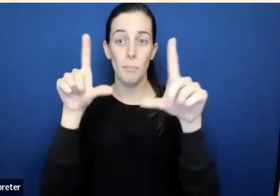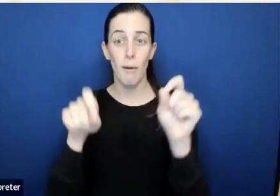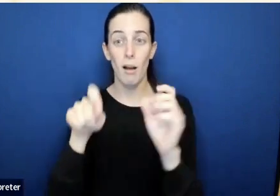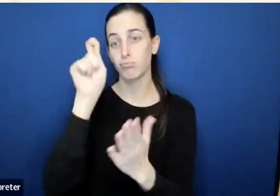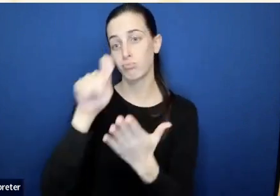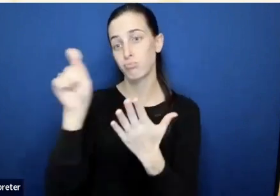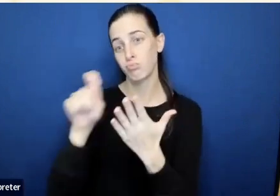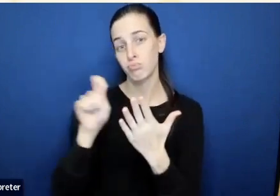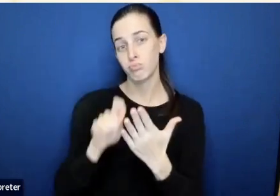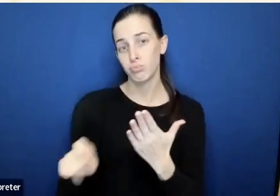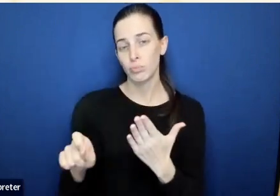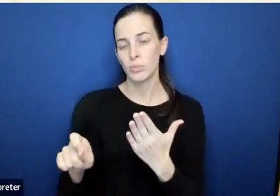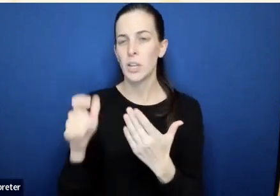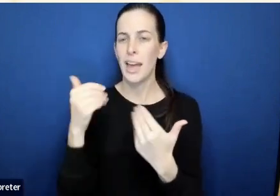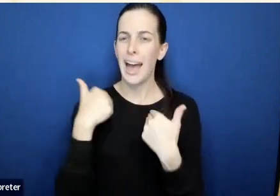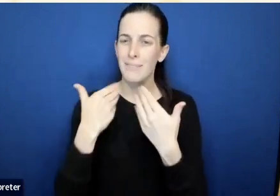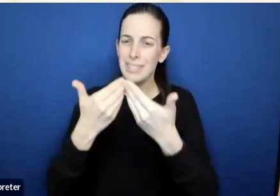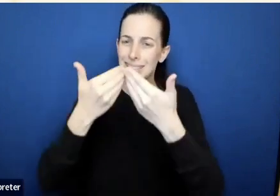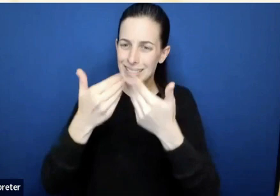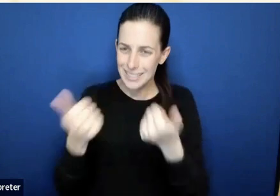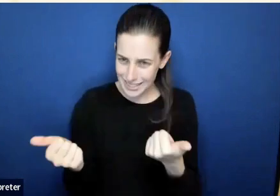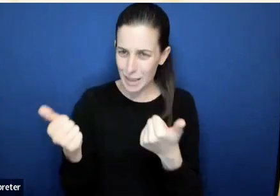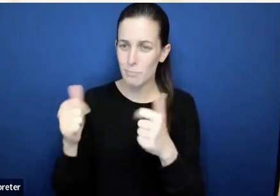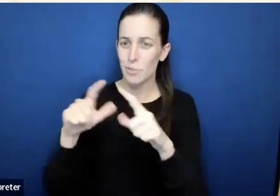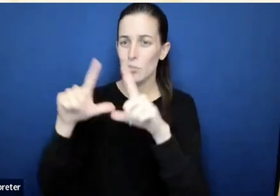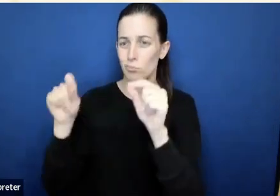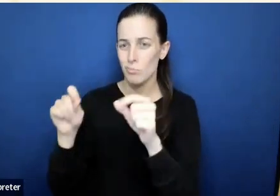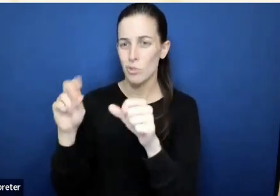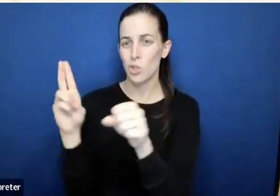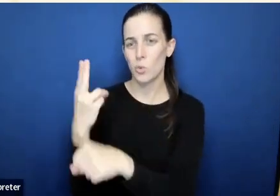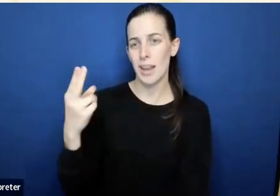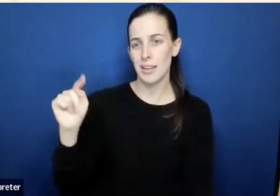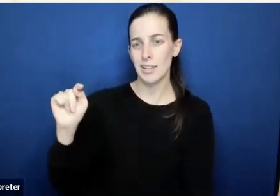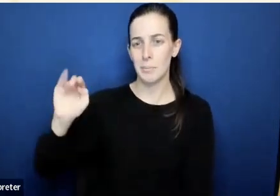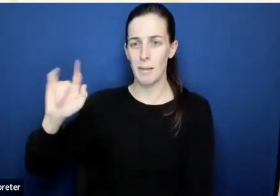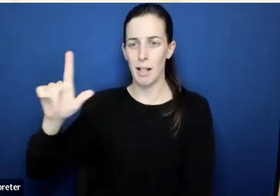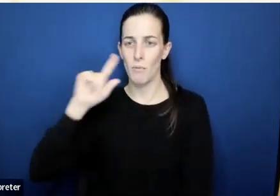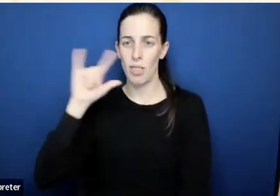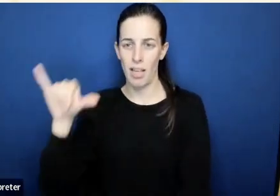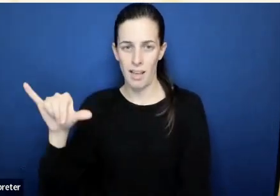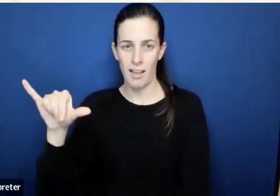with type as checkbox instead of using role as checkbox on the div element.